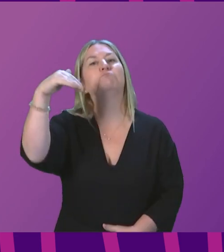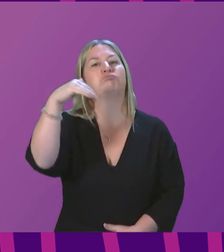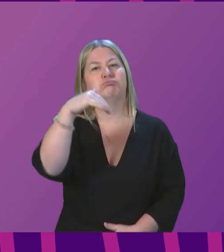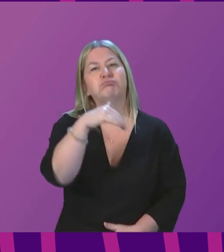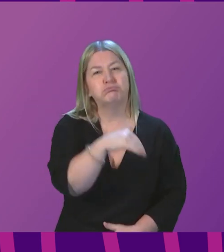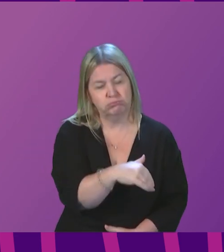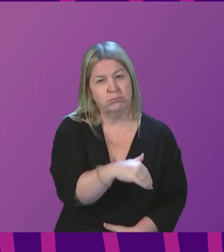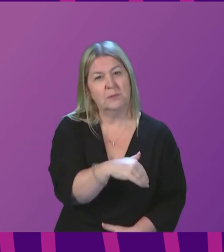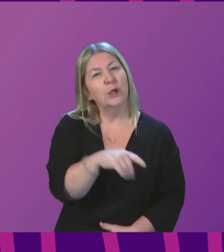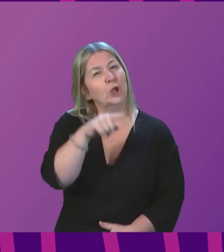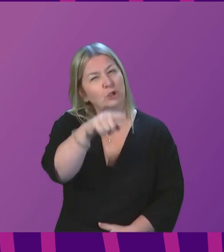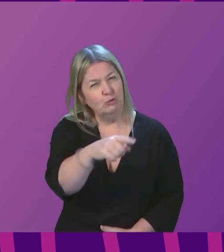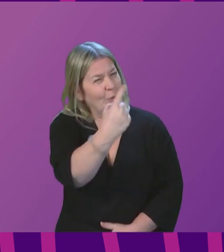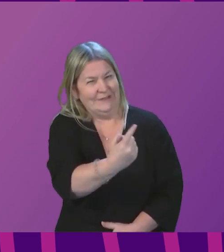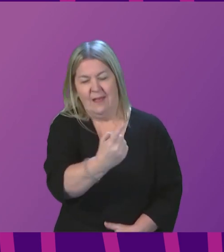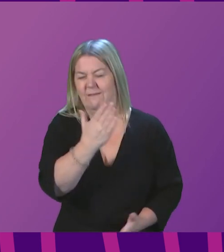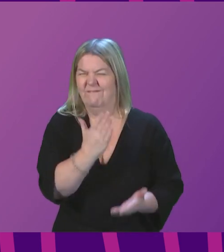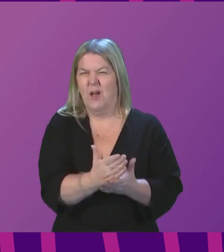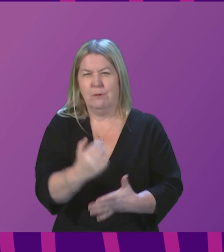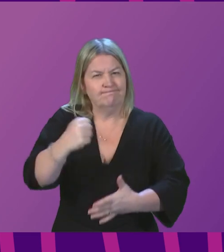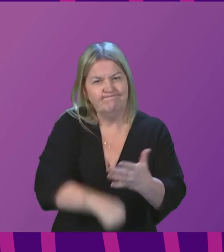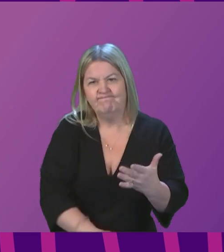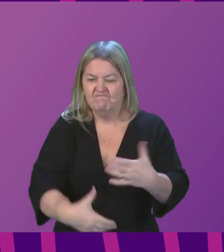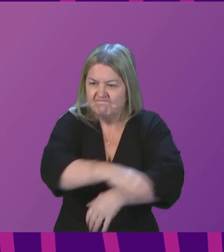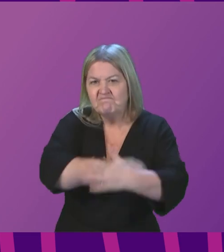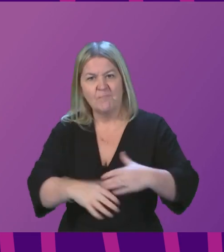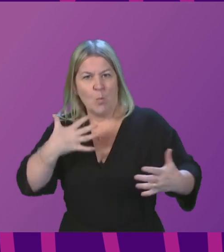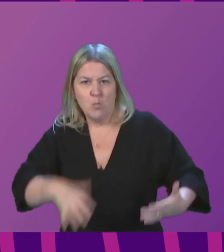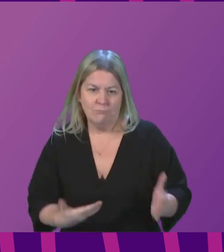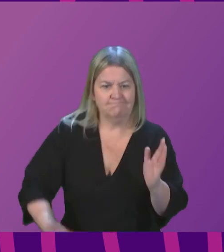far too gung-ho in imposing extra restrictions last month.